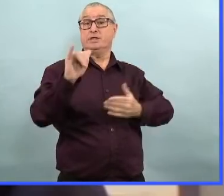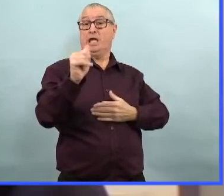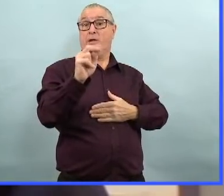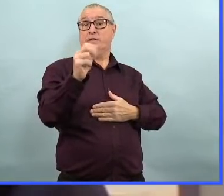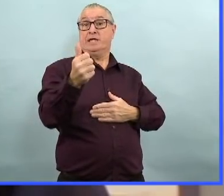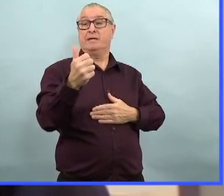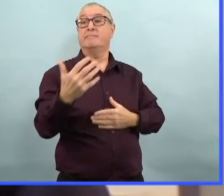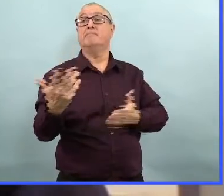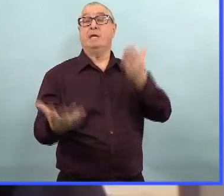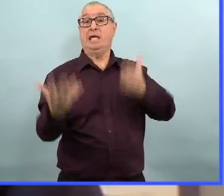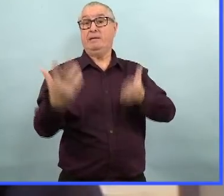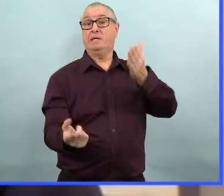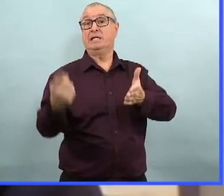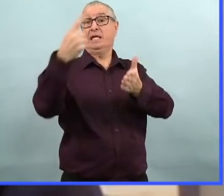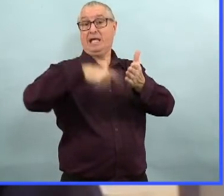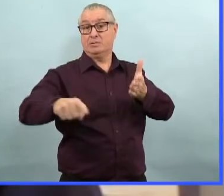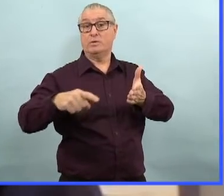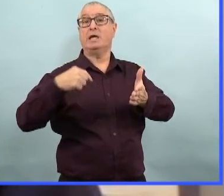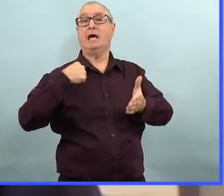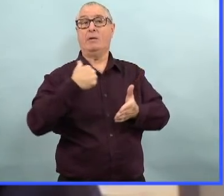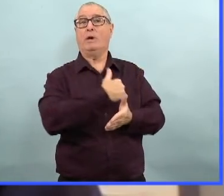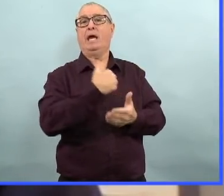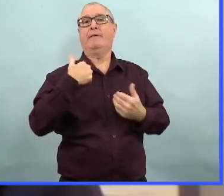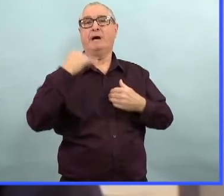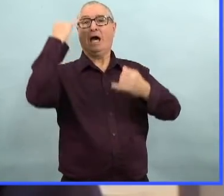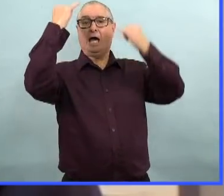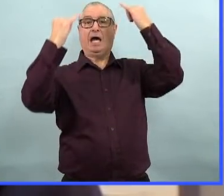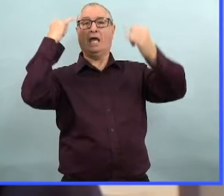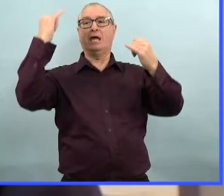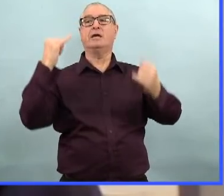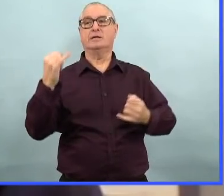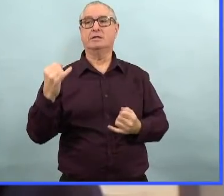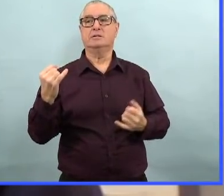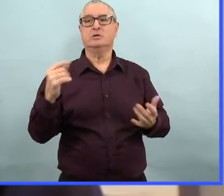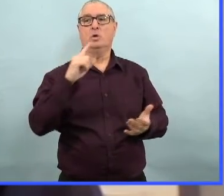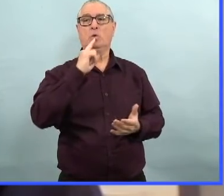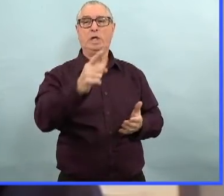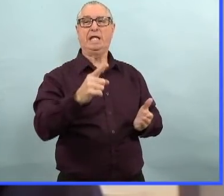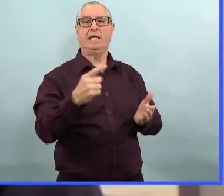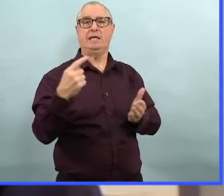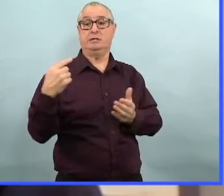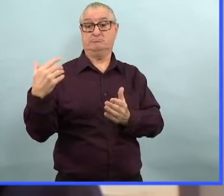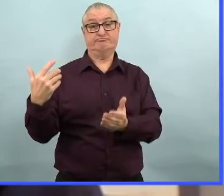owed that um but we just can't do that with this virus things are changing so quickly